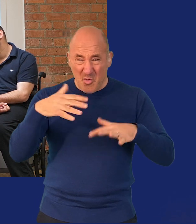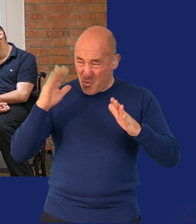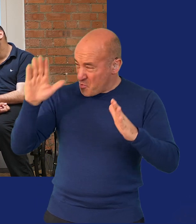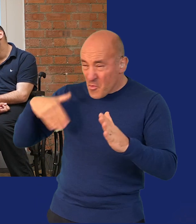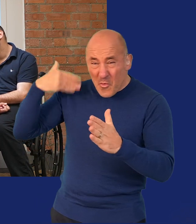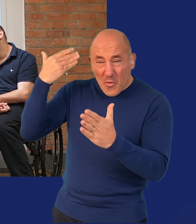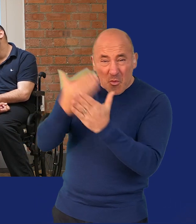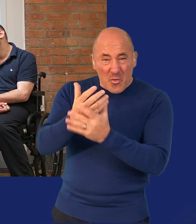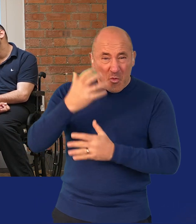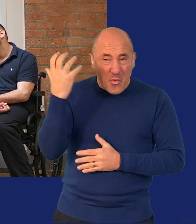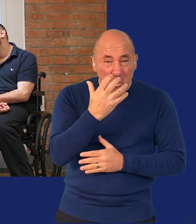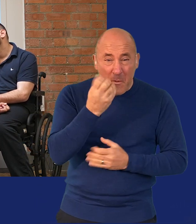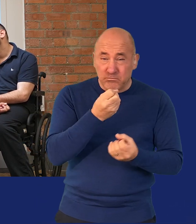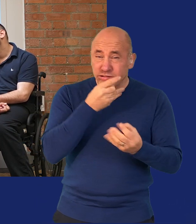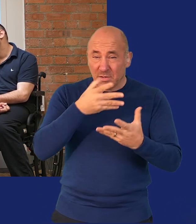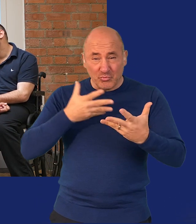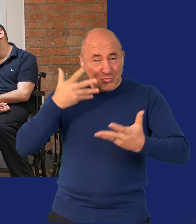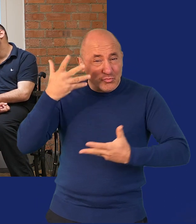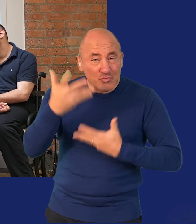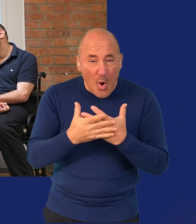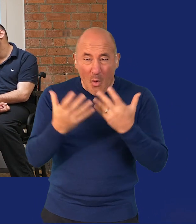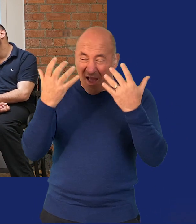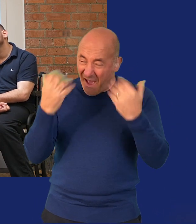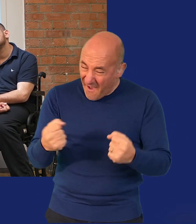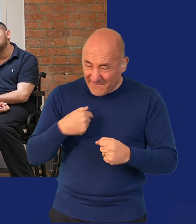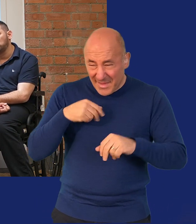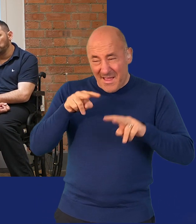experience and probably amazing stories to tell and they're stuck at the front